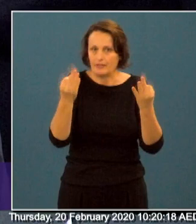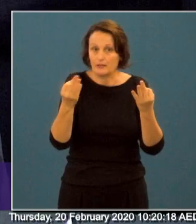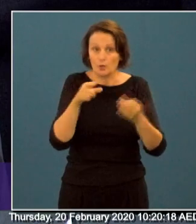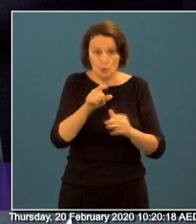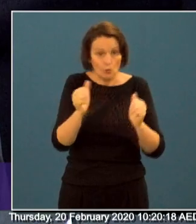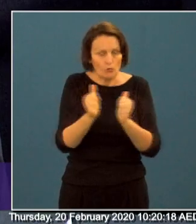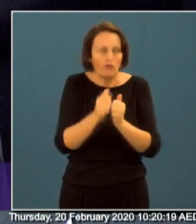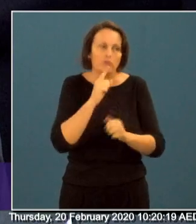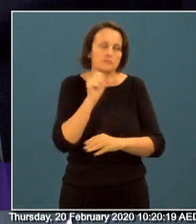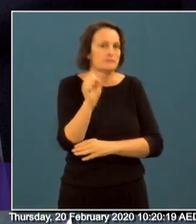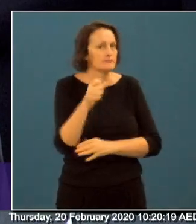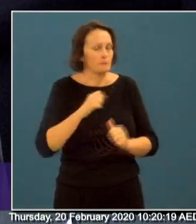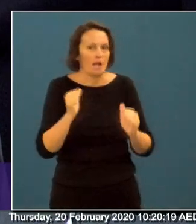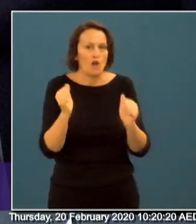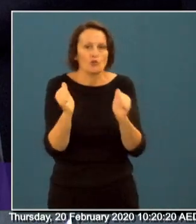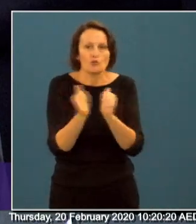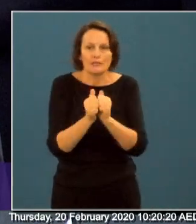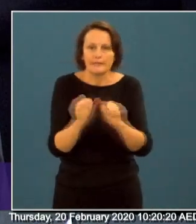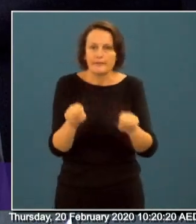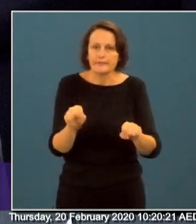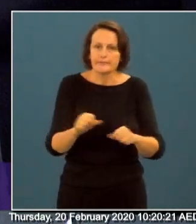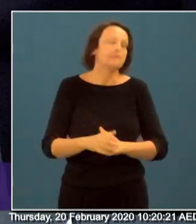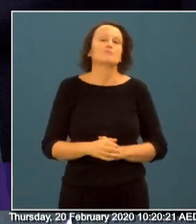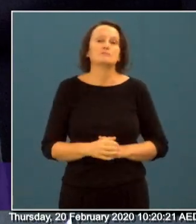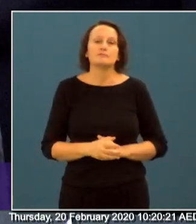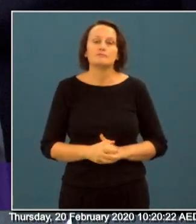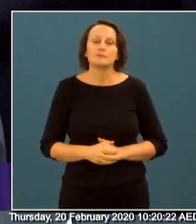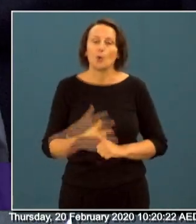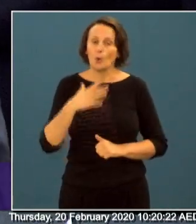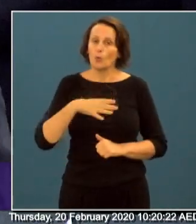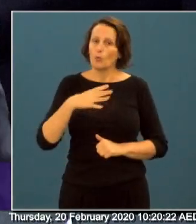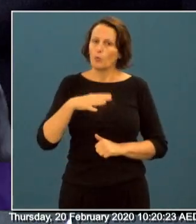And I think we need to accept that